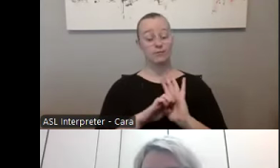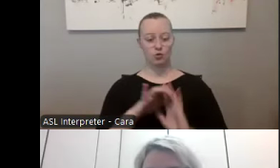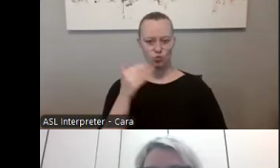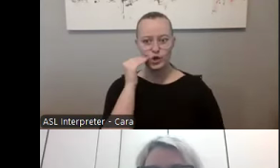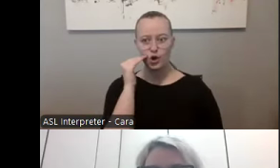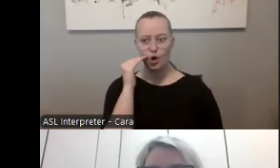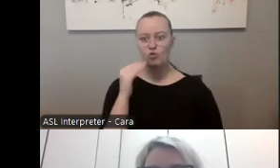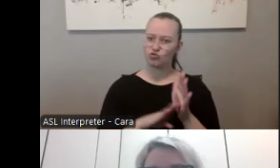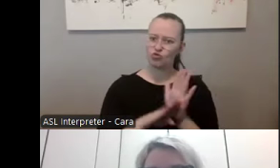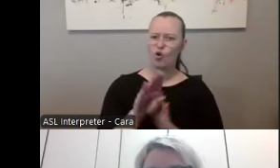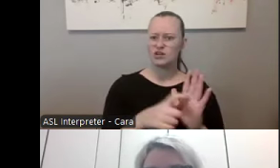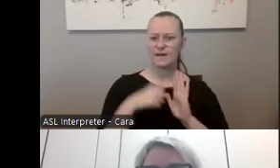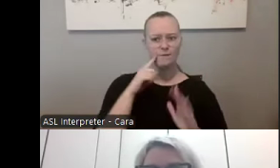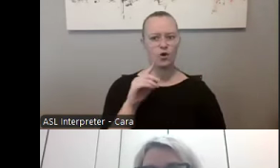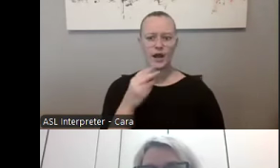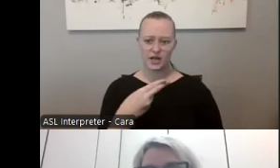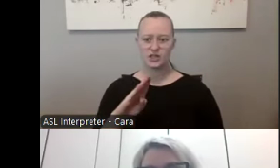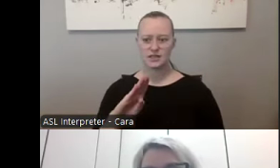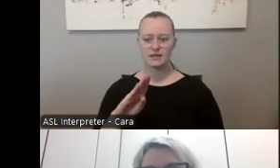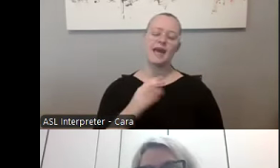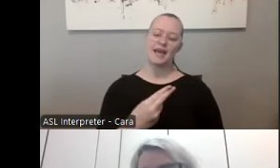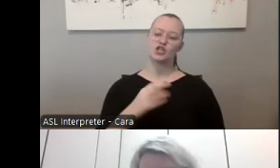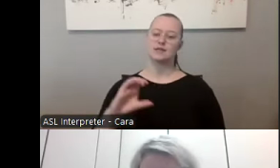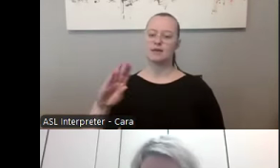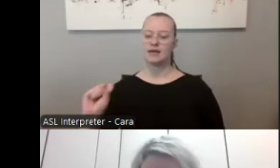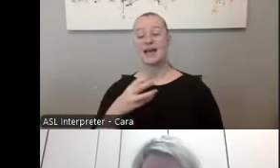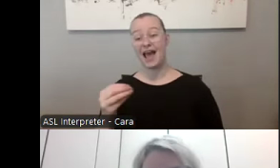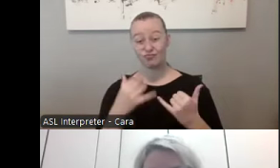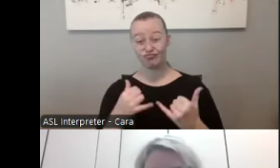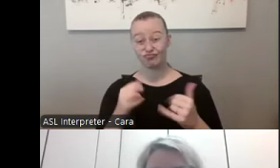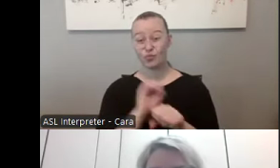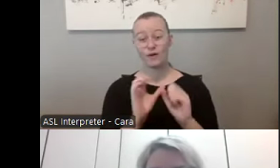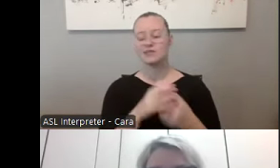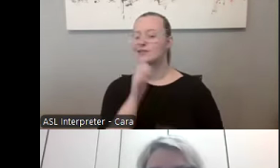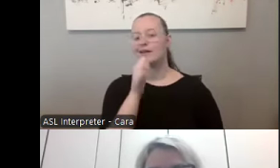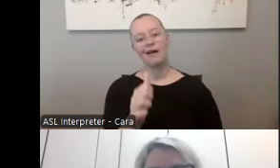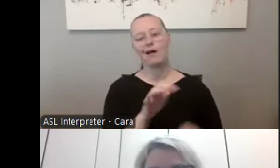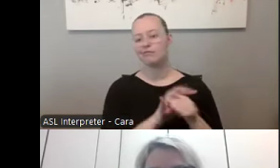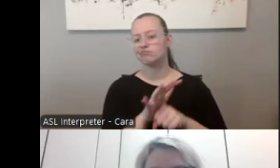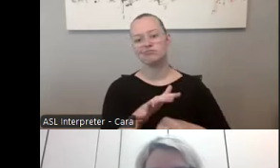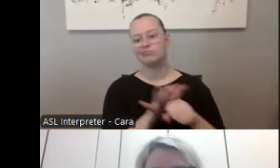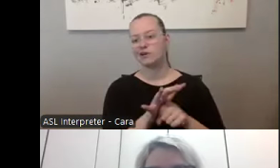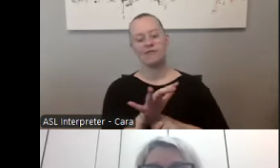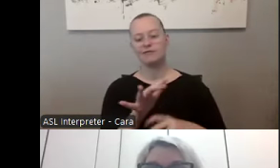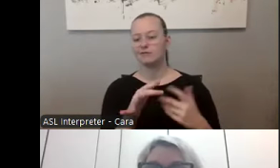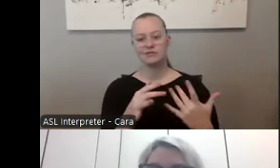demand for home and community based services and that the current workforce will not be sufficient in order to meet our country's future needs.